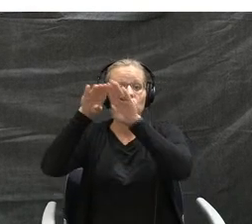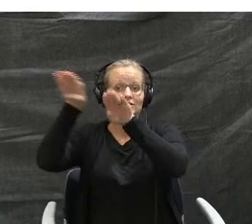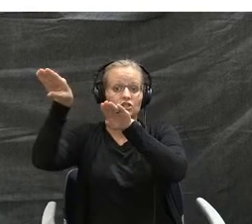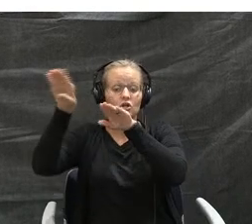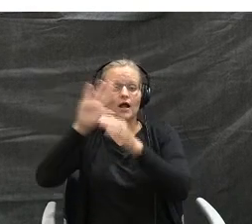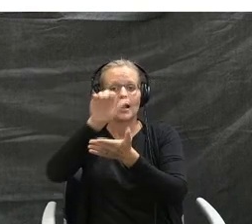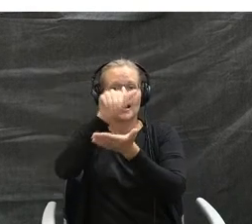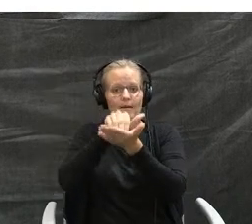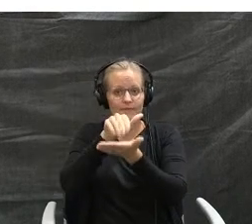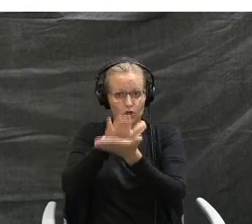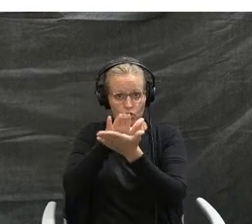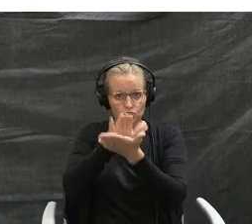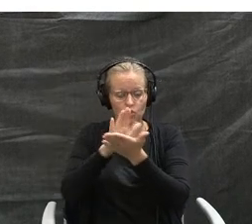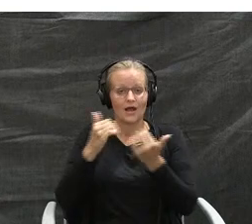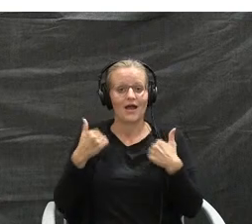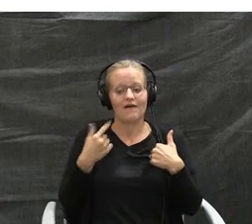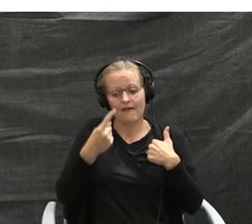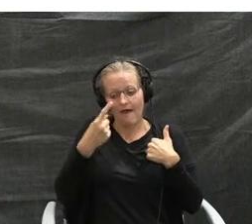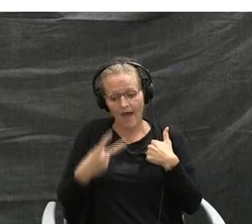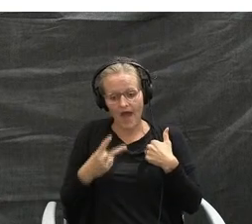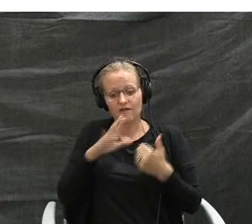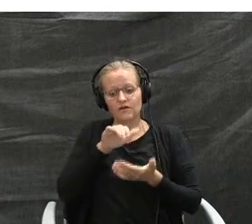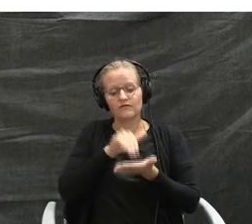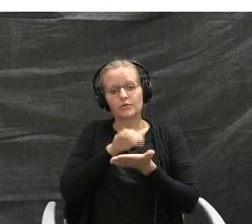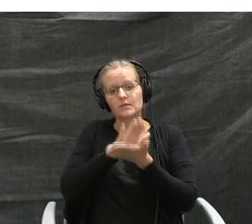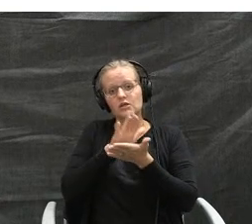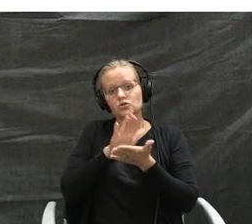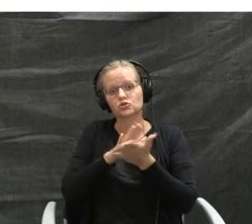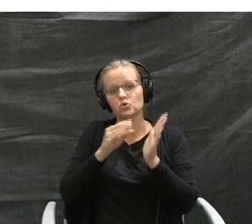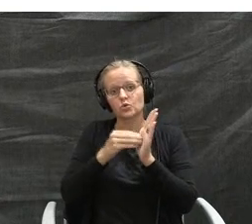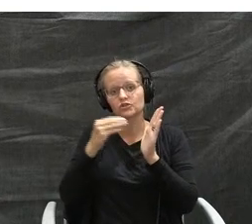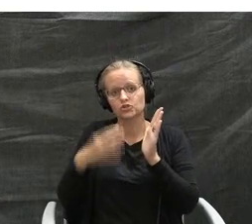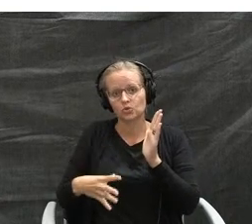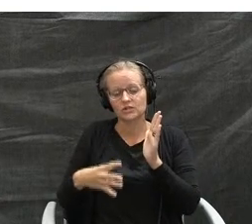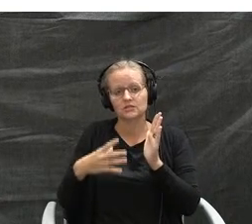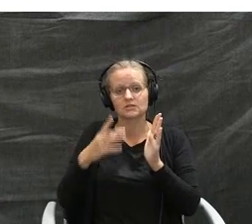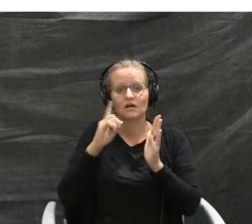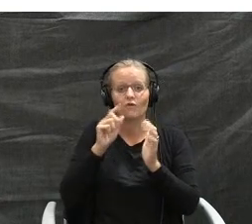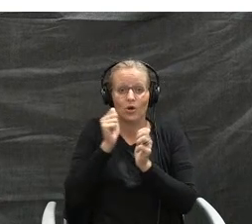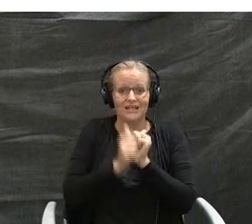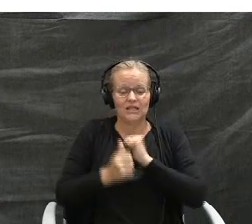middle school students theoretically on each day. Each of the four days that they're